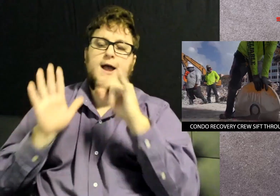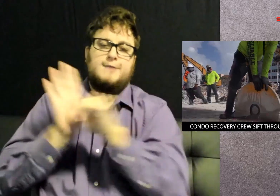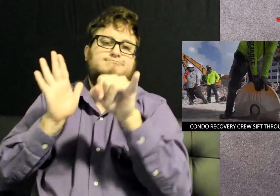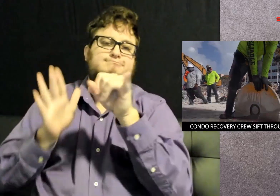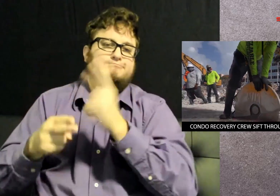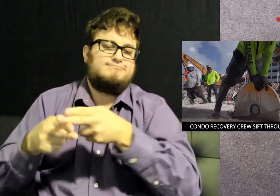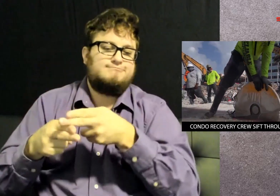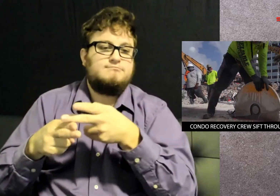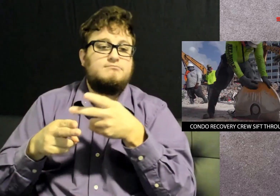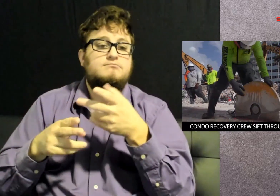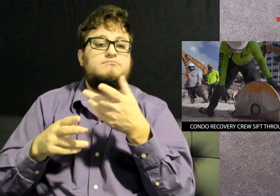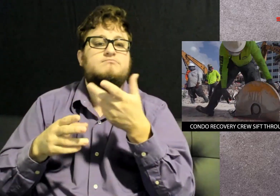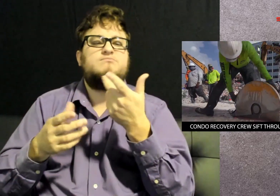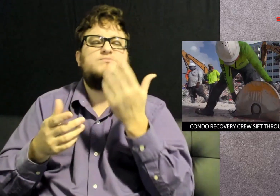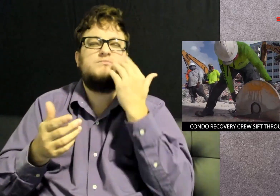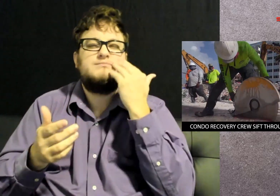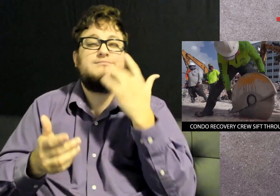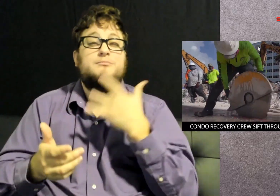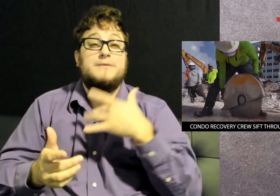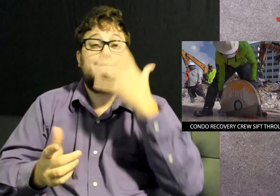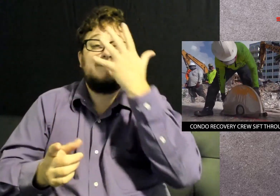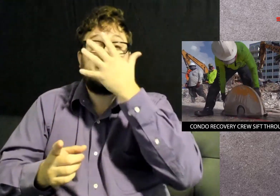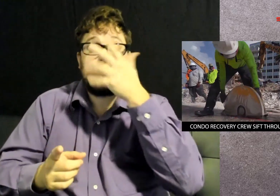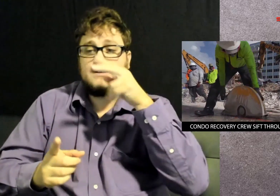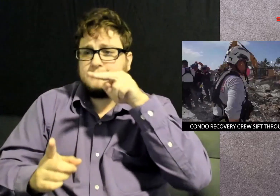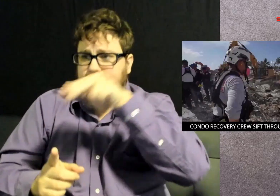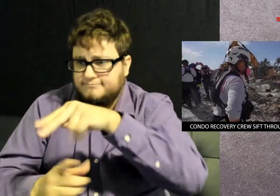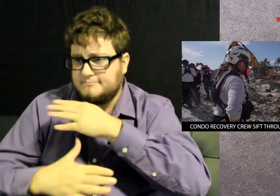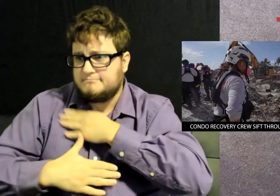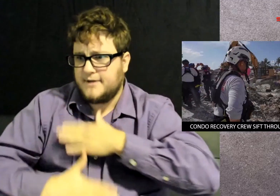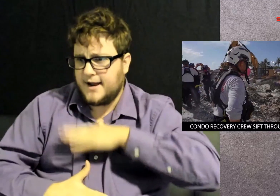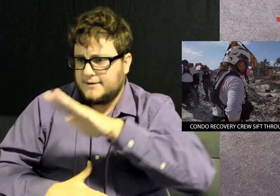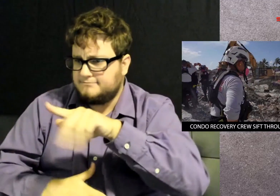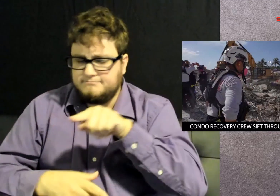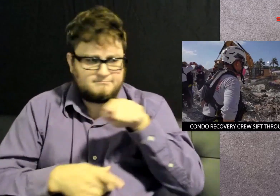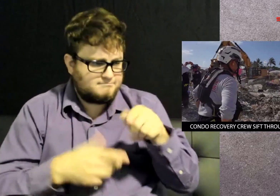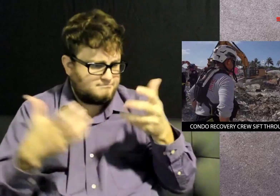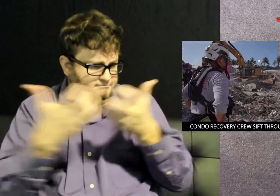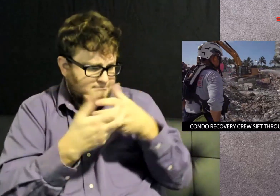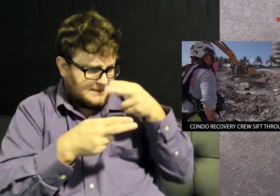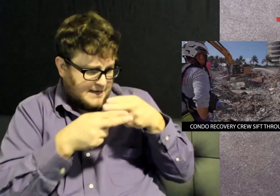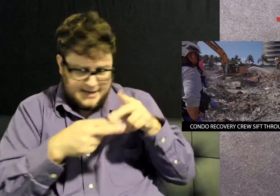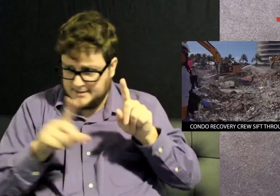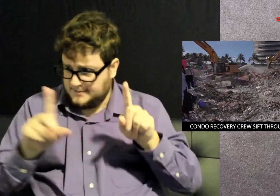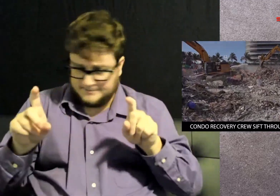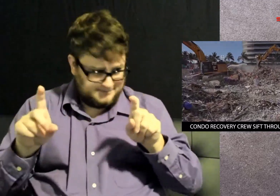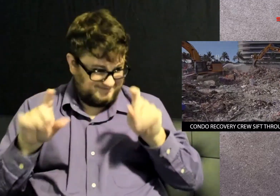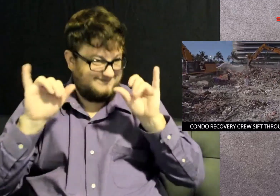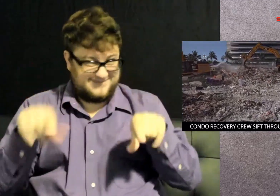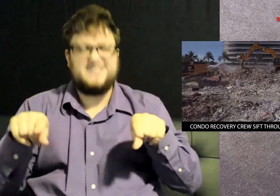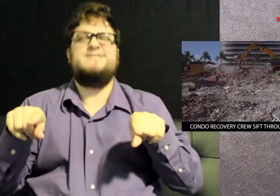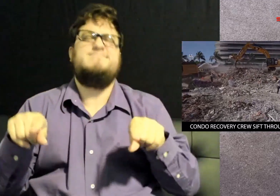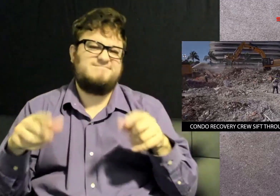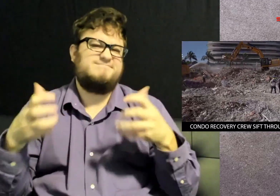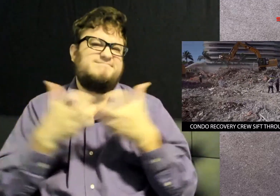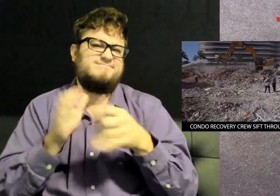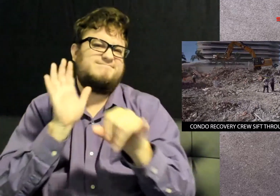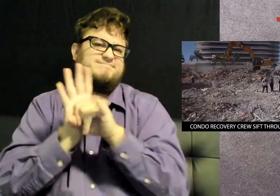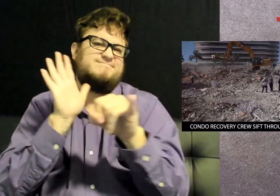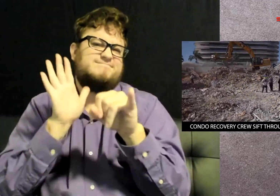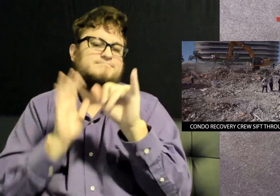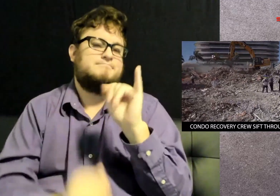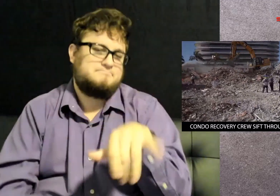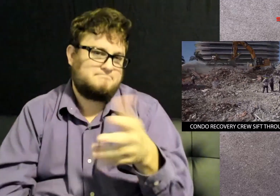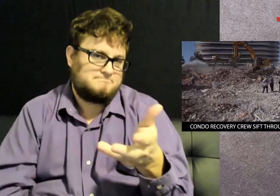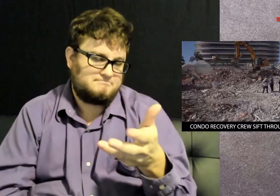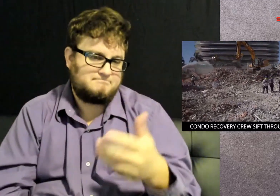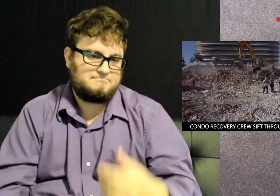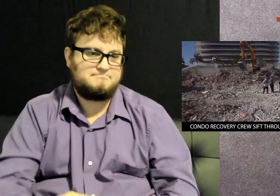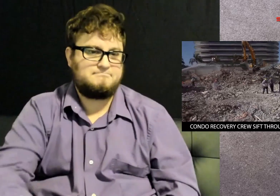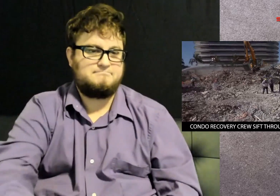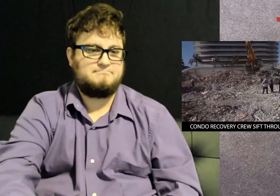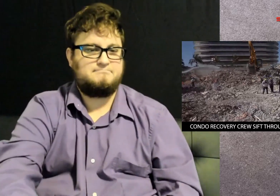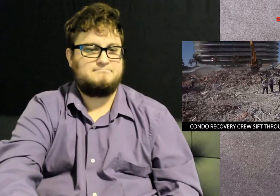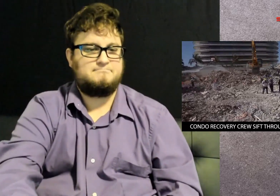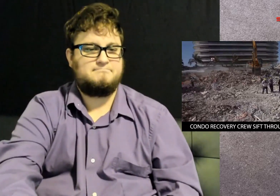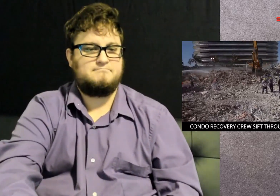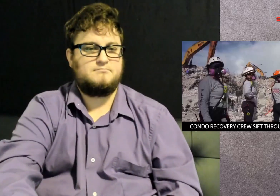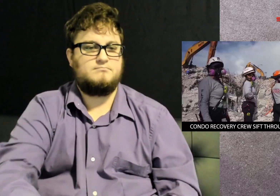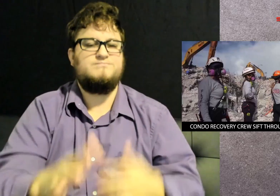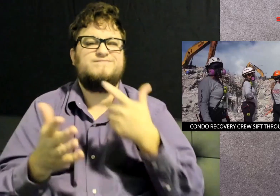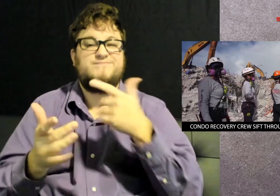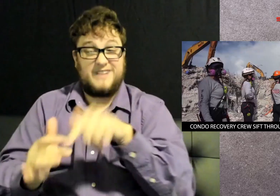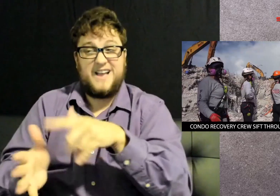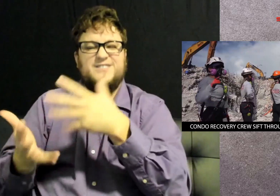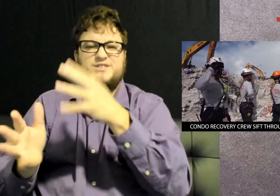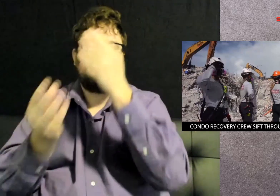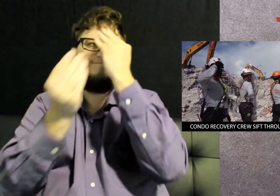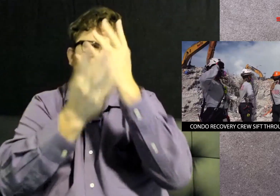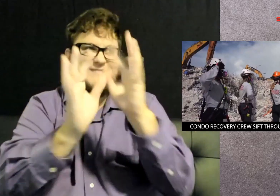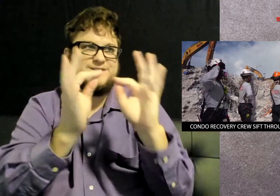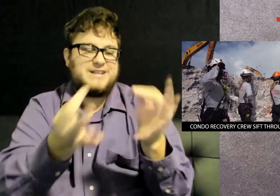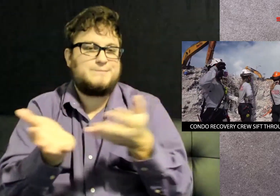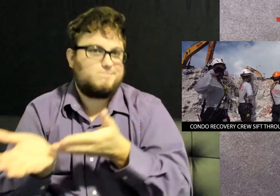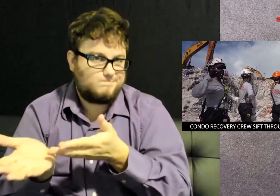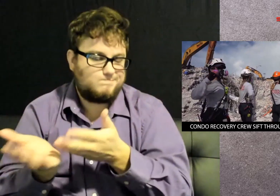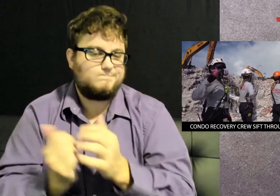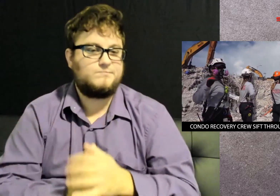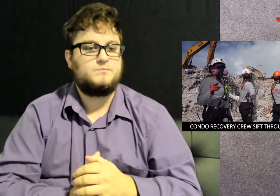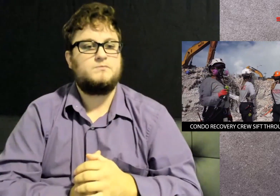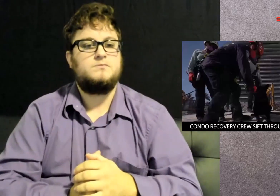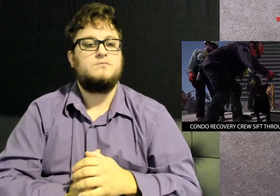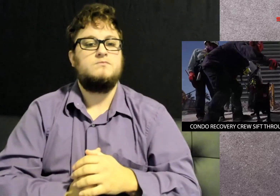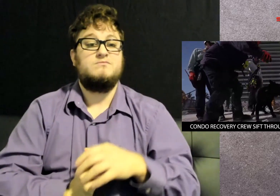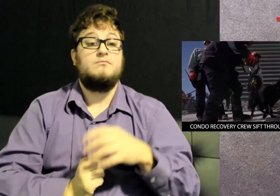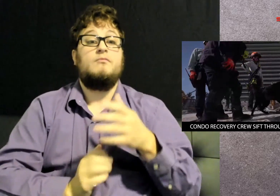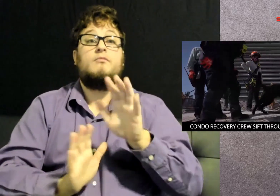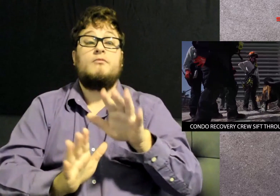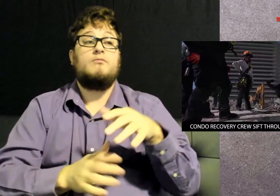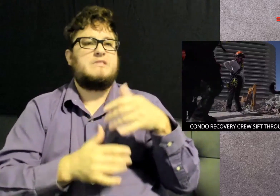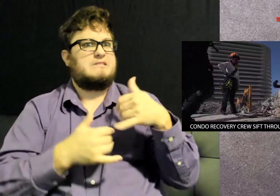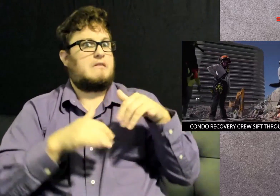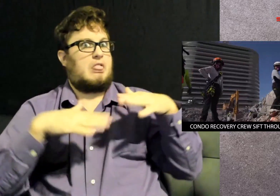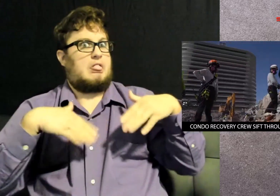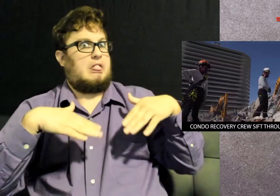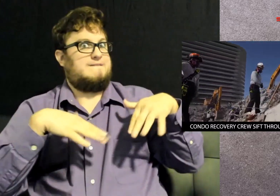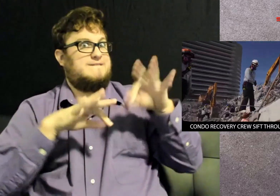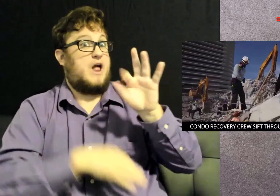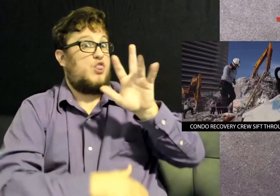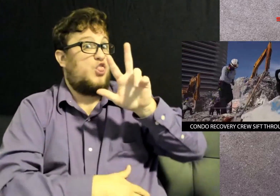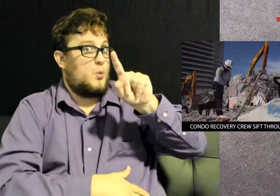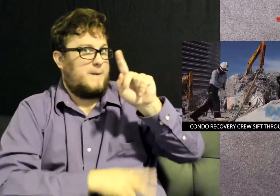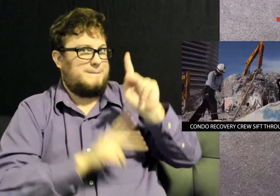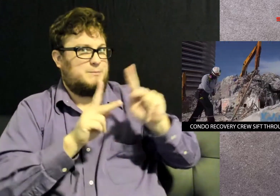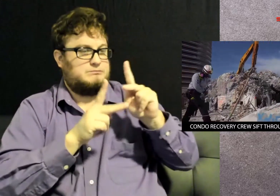have been positively identified and their next of kin have been notified 31 residents